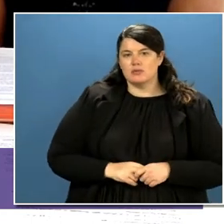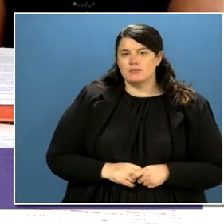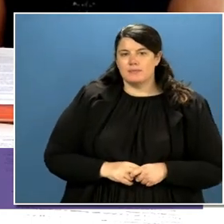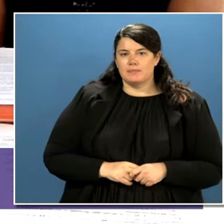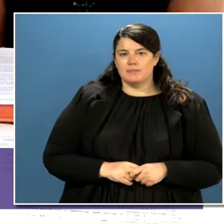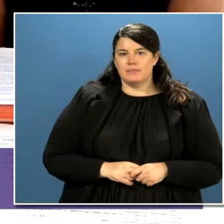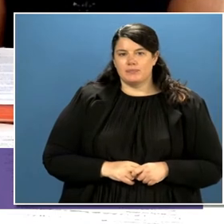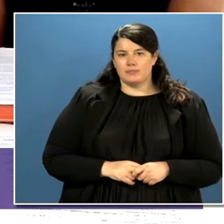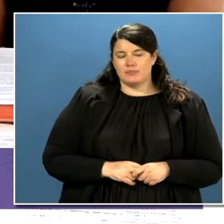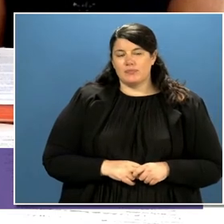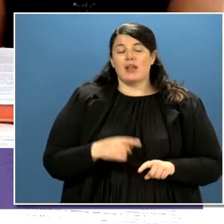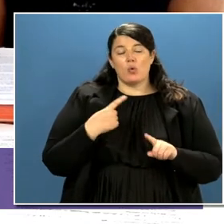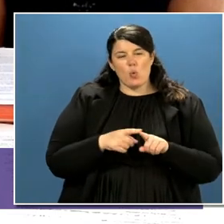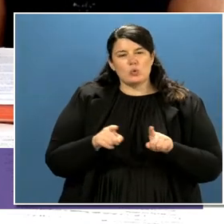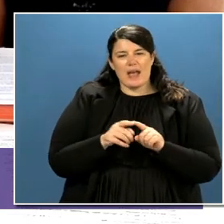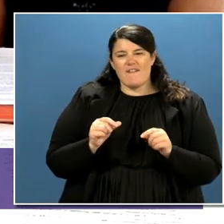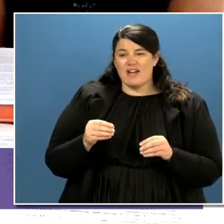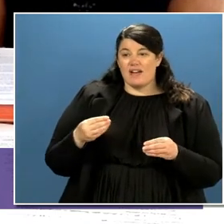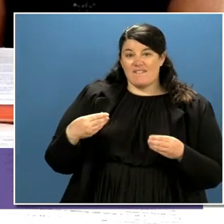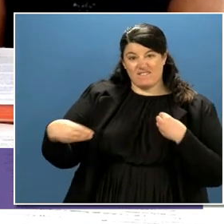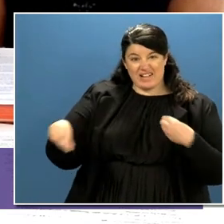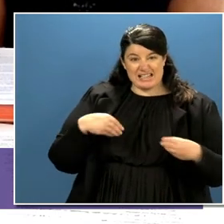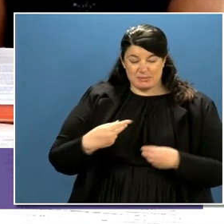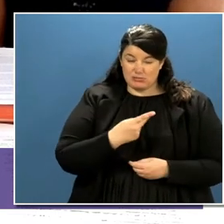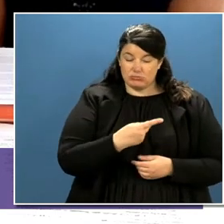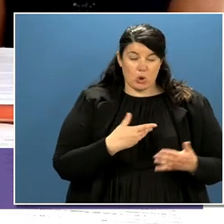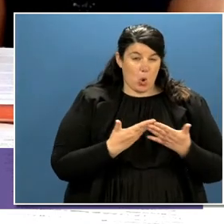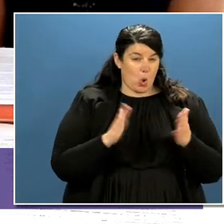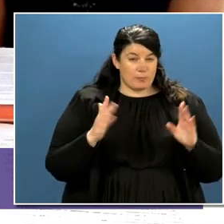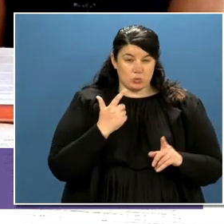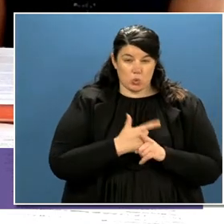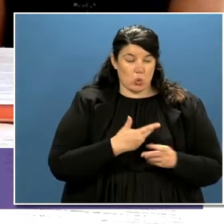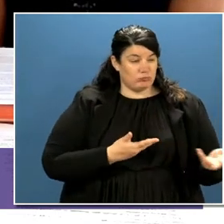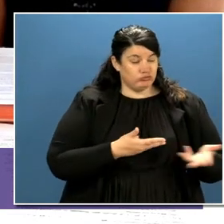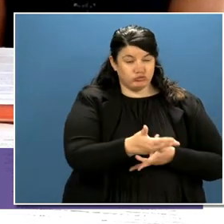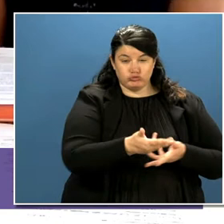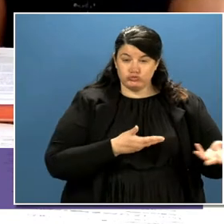flexibility and actually openness to the sense where they can speak to us and